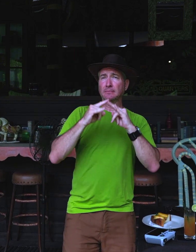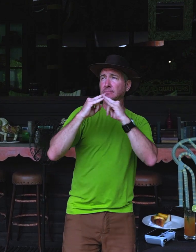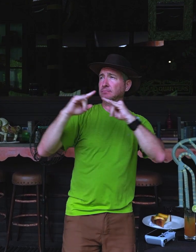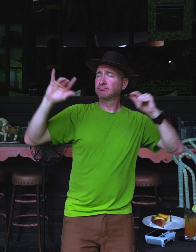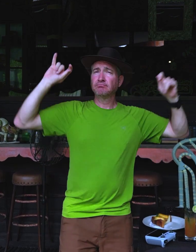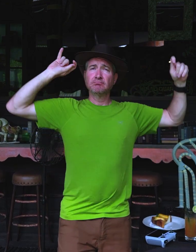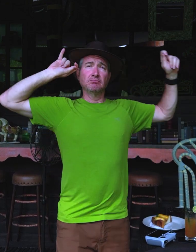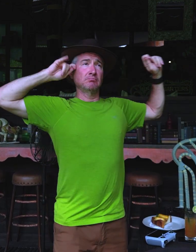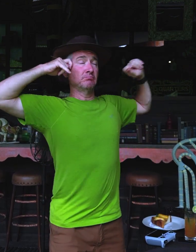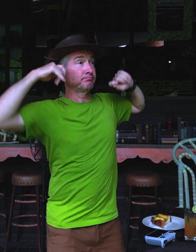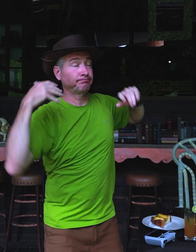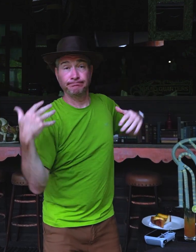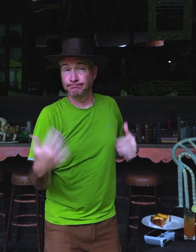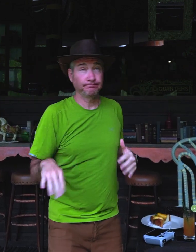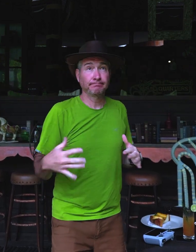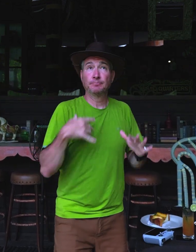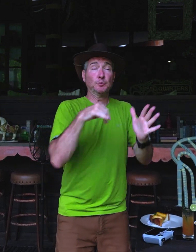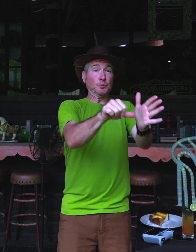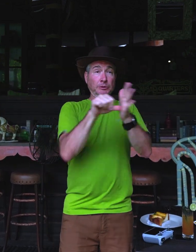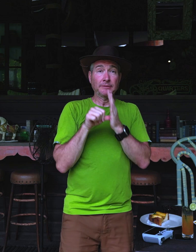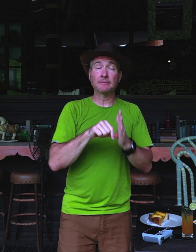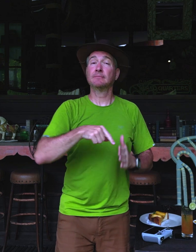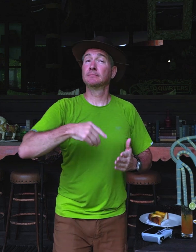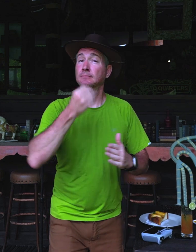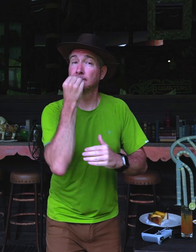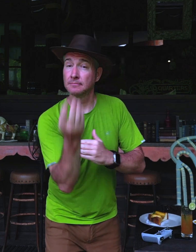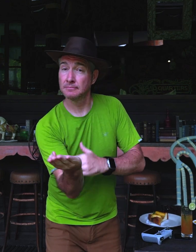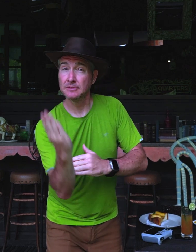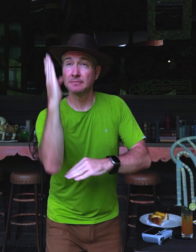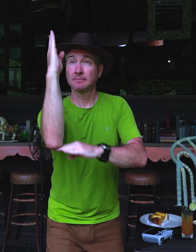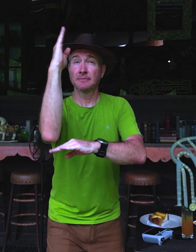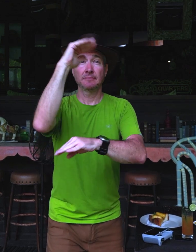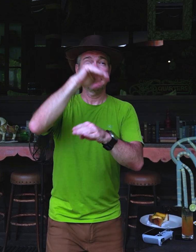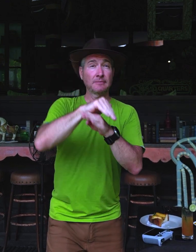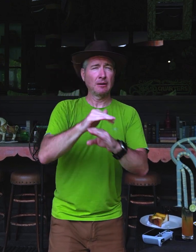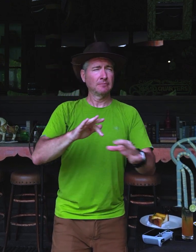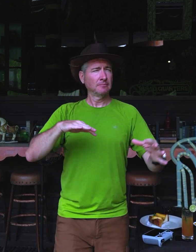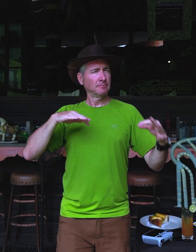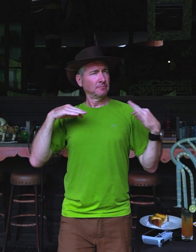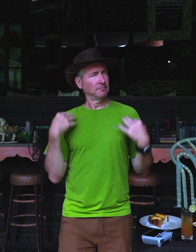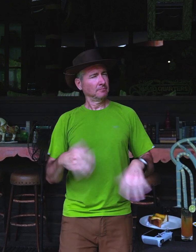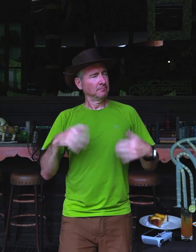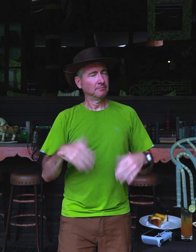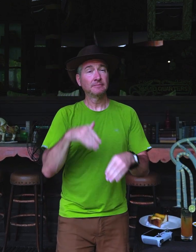this has been the perfect trip and I’m blown away. We eat morning noon and night,